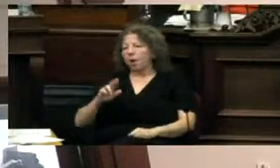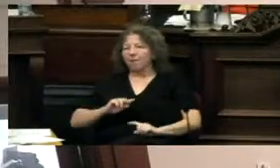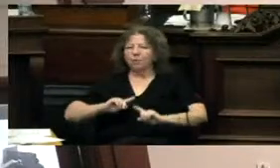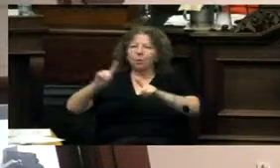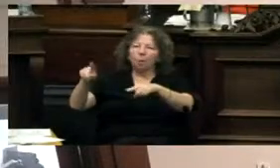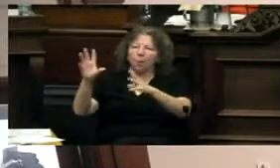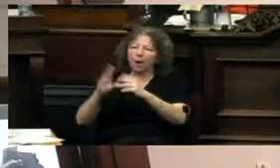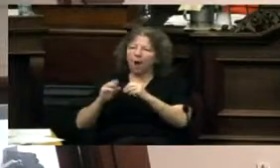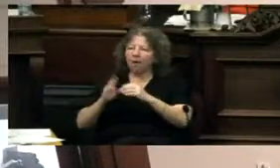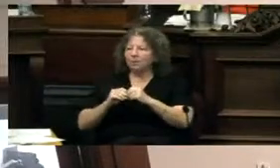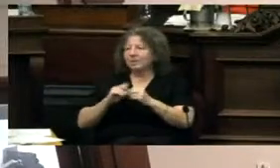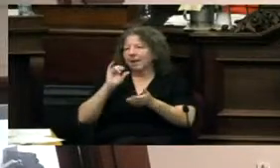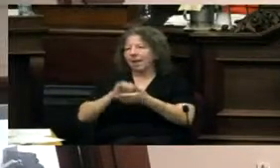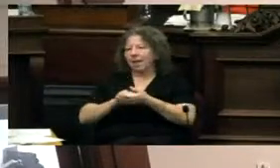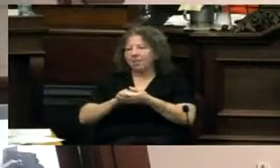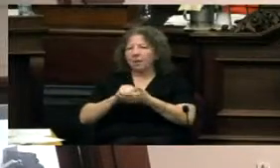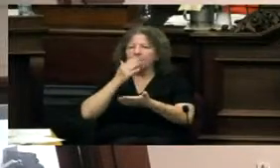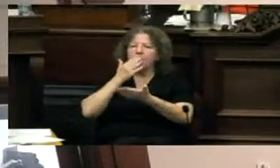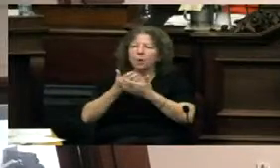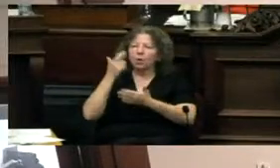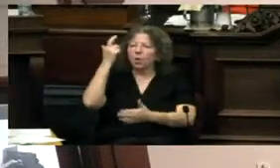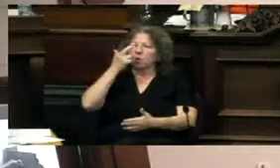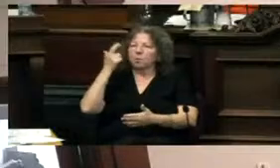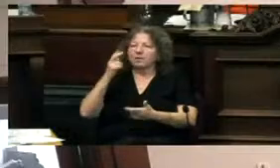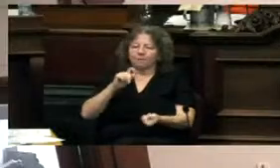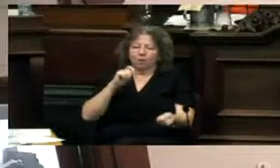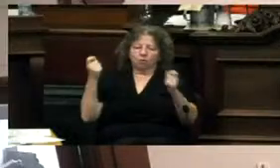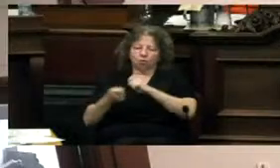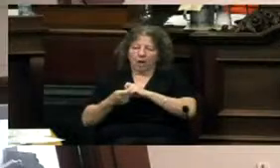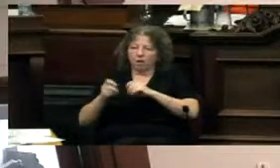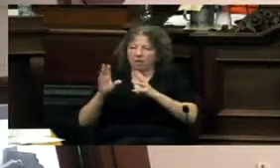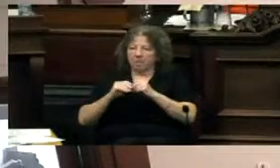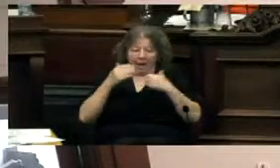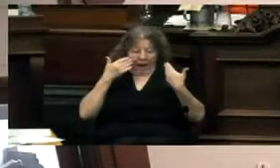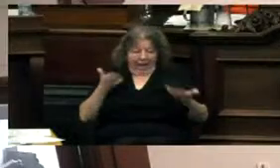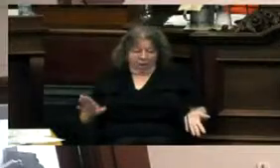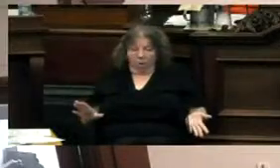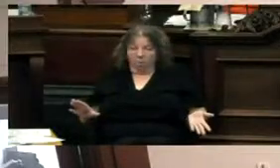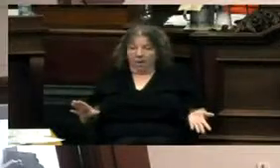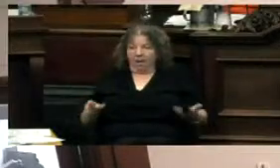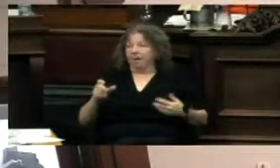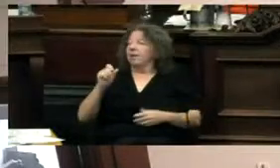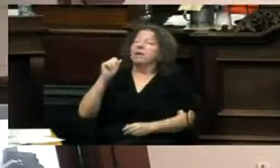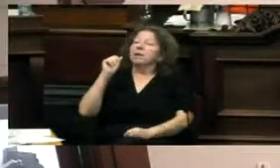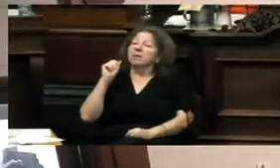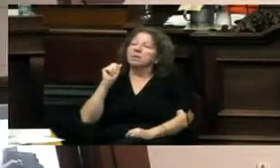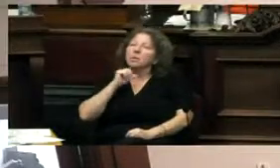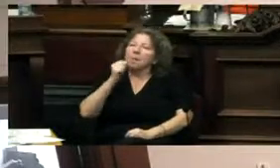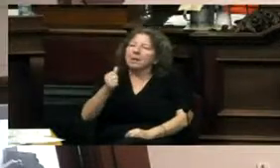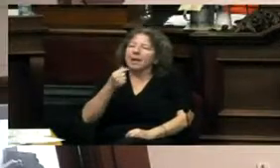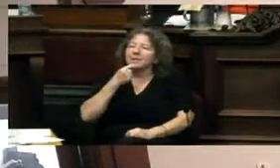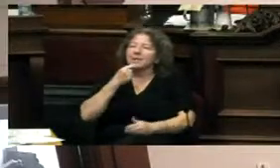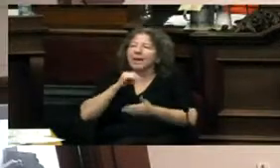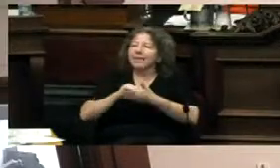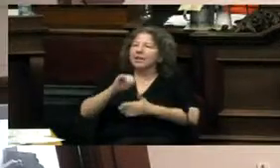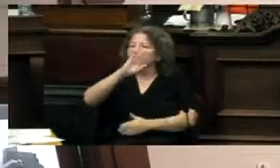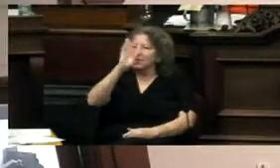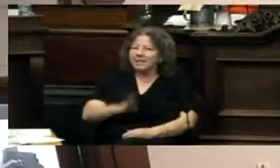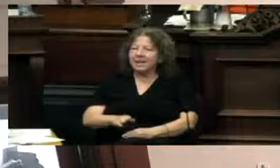like, I didn't know you could just have a conflict or have to go to a conference, and that